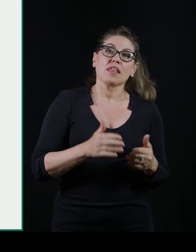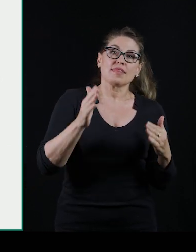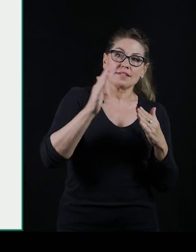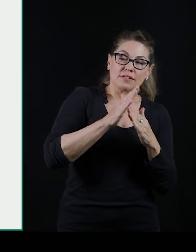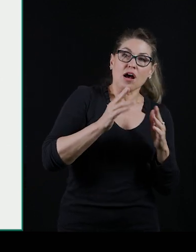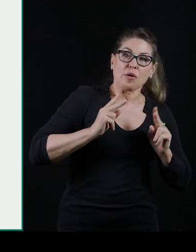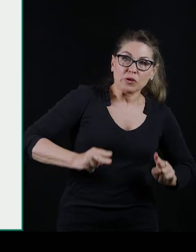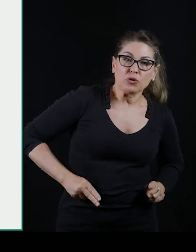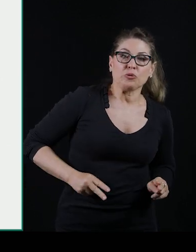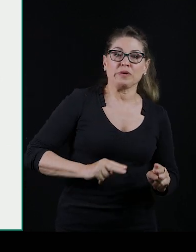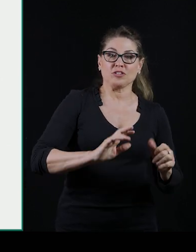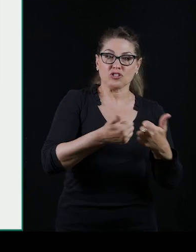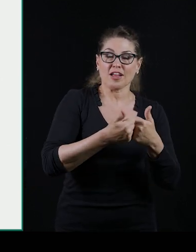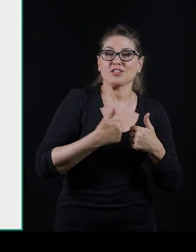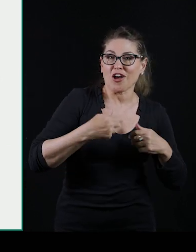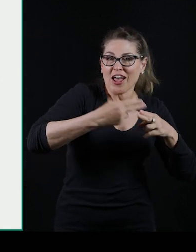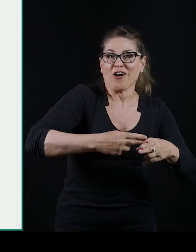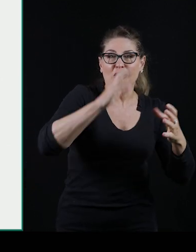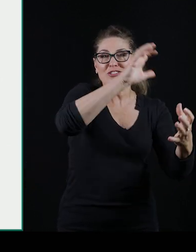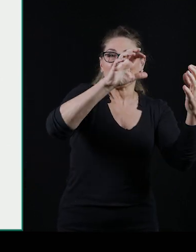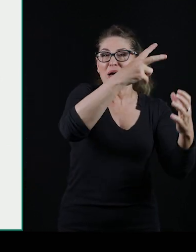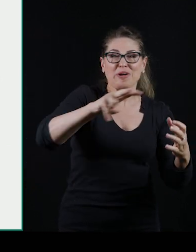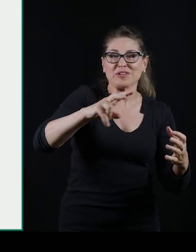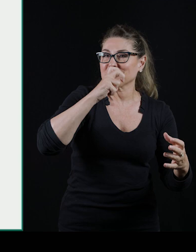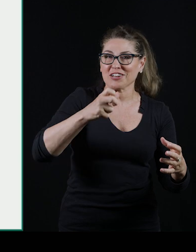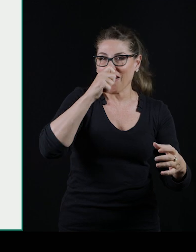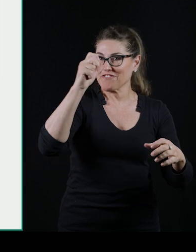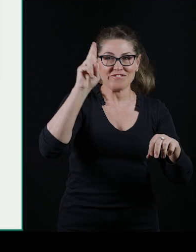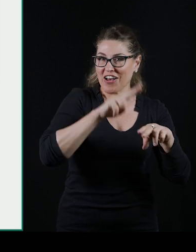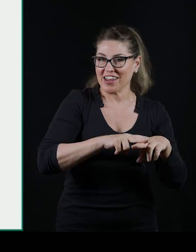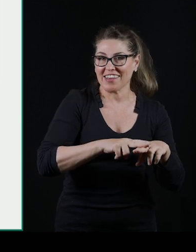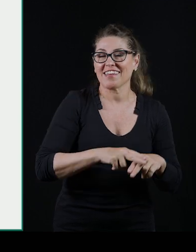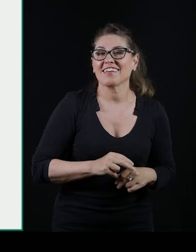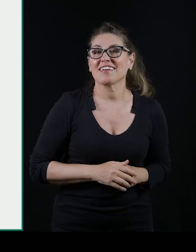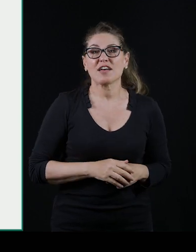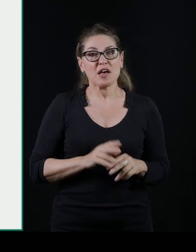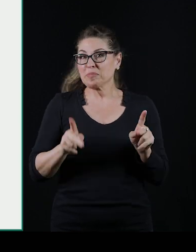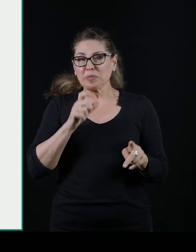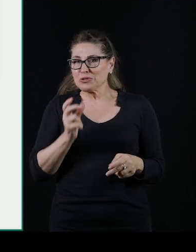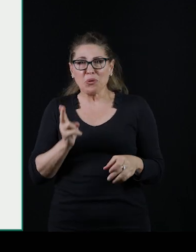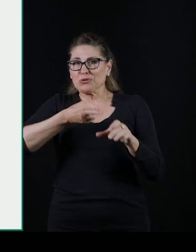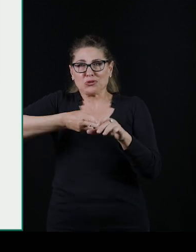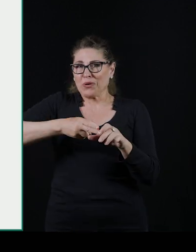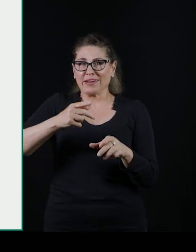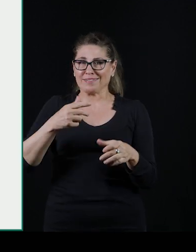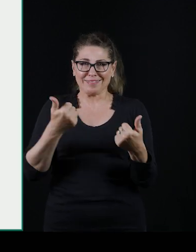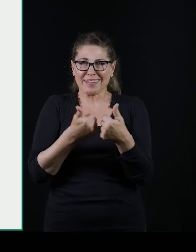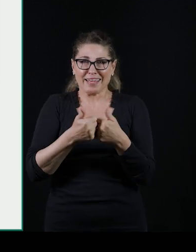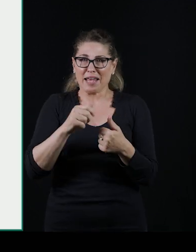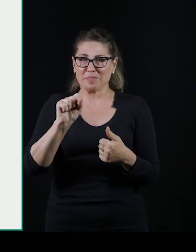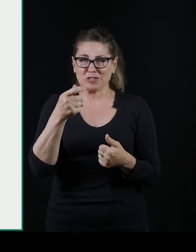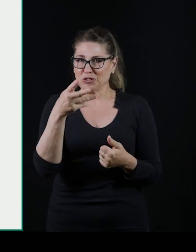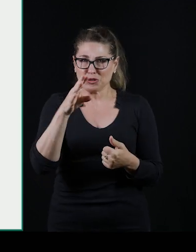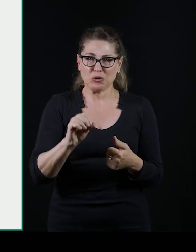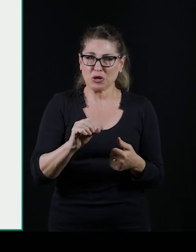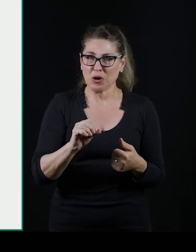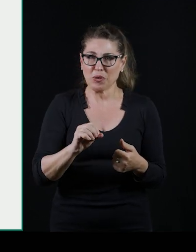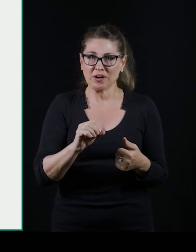what I call cloud migration is not fun. Folks don't join a game studio because they're really excited to migrate their infrastructure